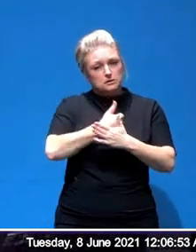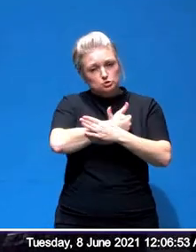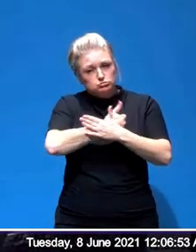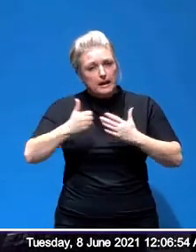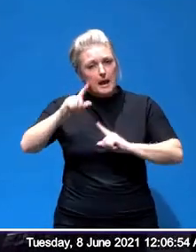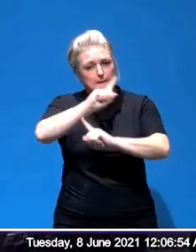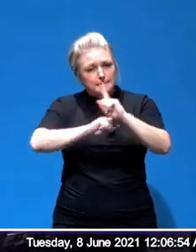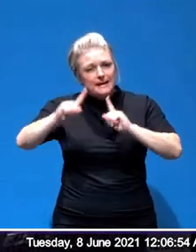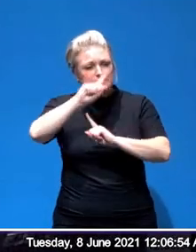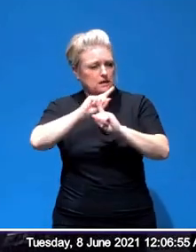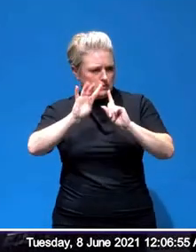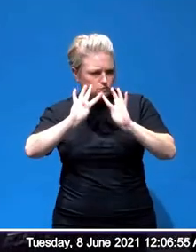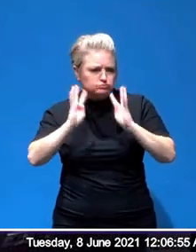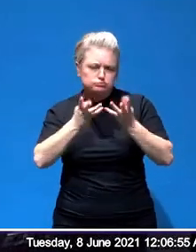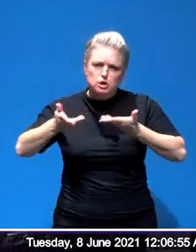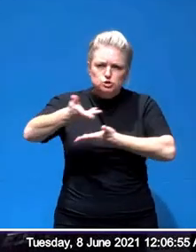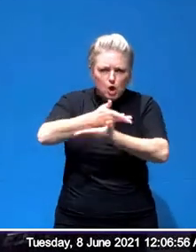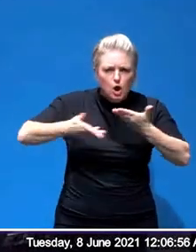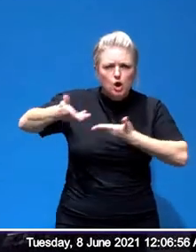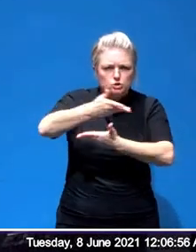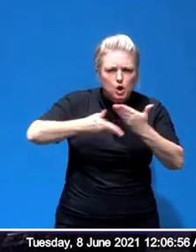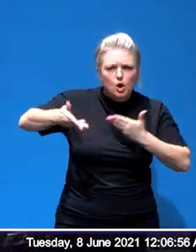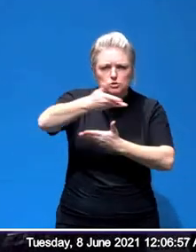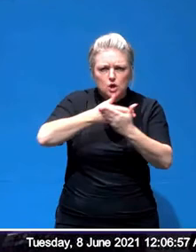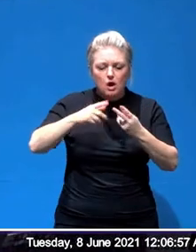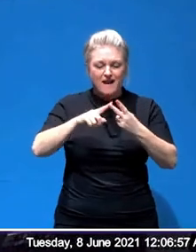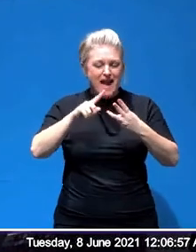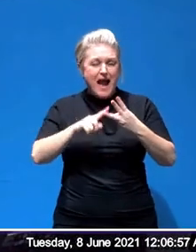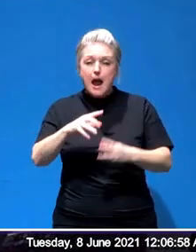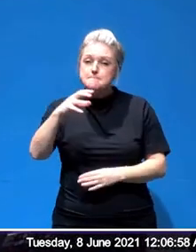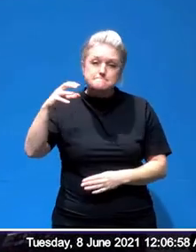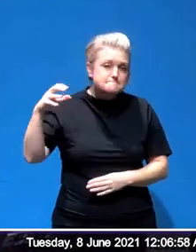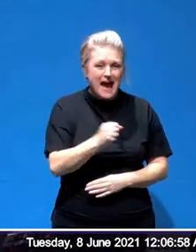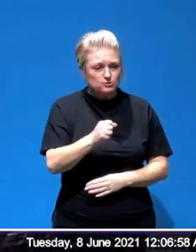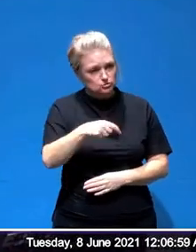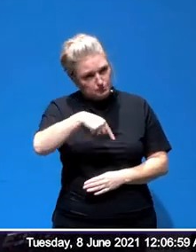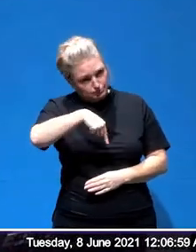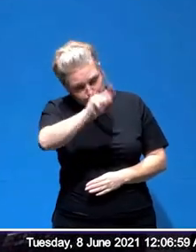And they should be mandatory. It's important that all staff have the same information and the same